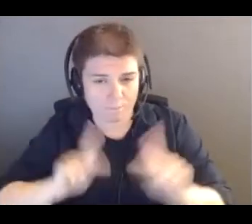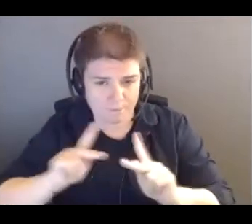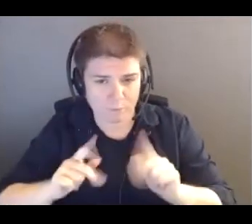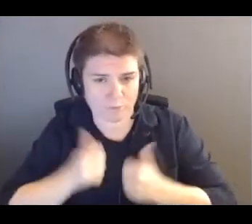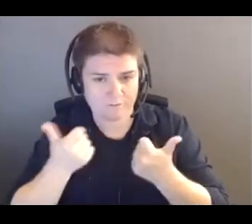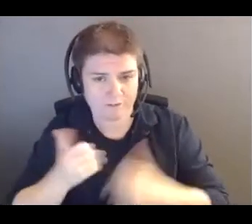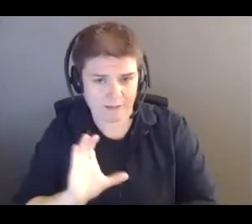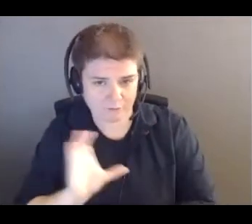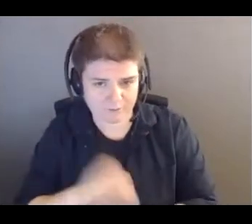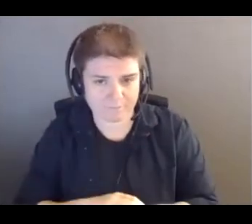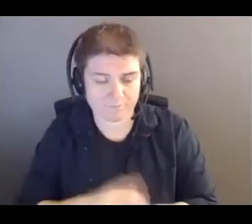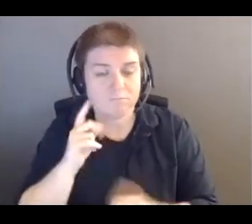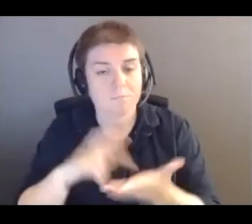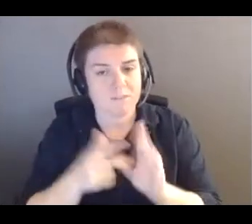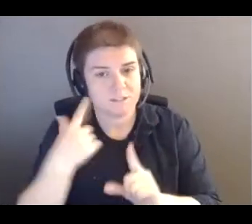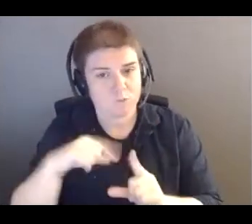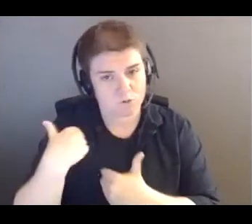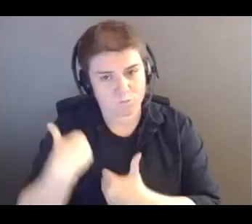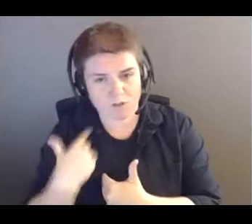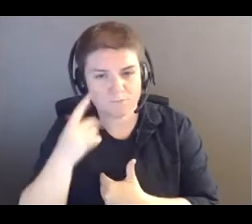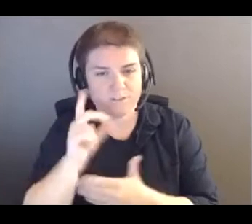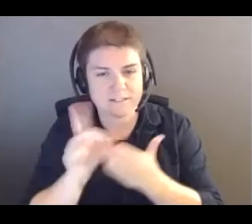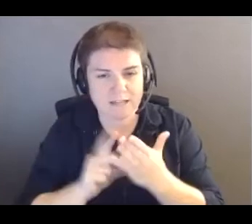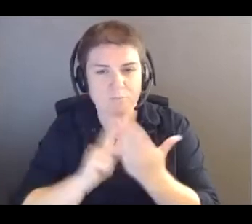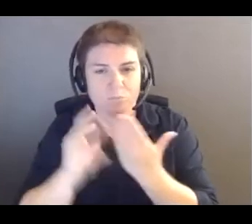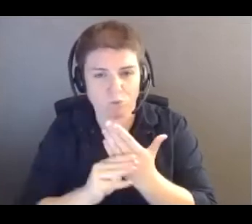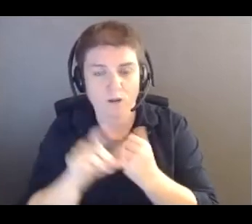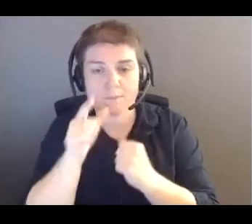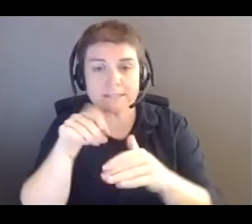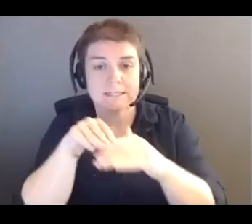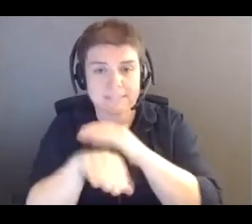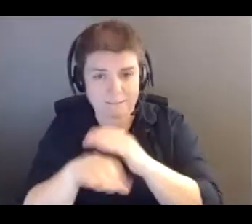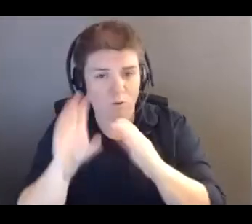that we have a responsibility to design programs that are accessible and open to all perspectives